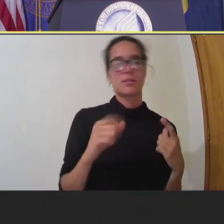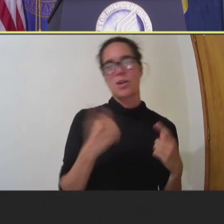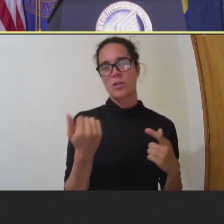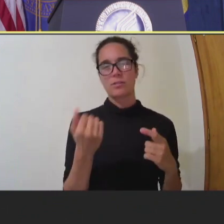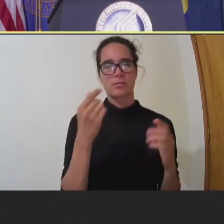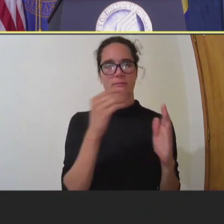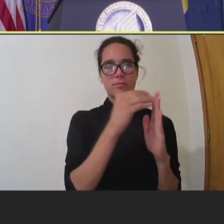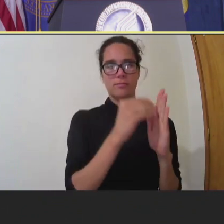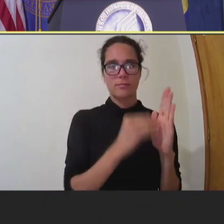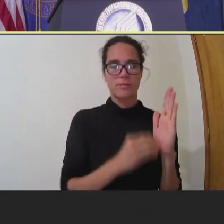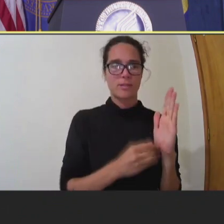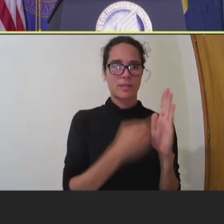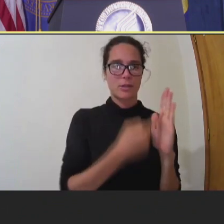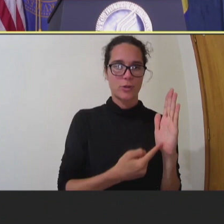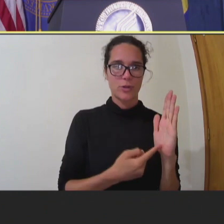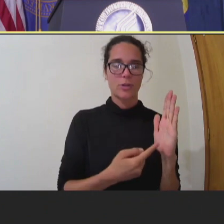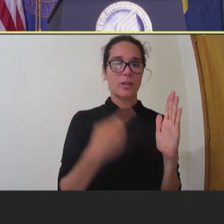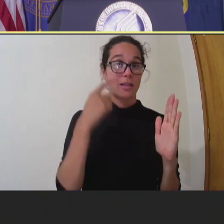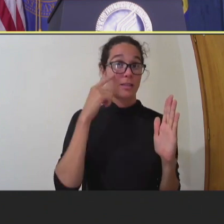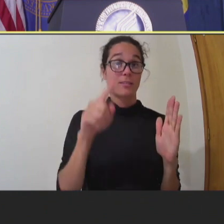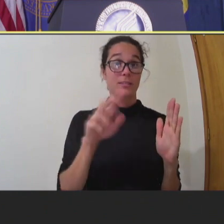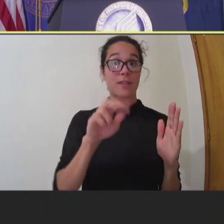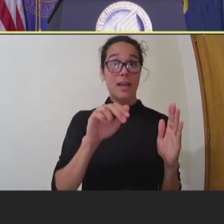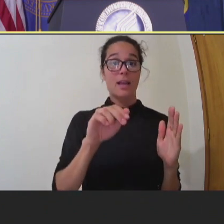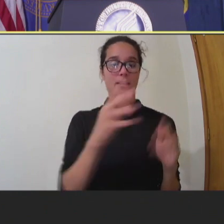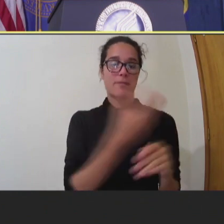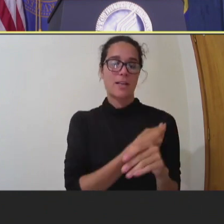we think that this vaccine is actually going to be effective, not just for breast cancer,